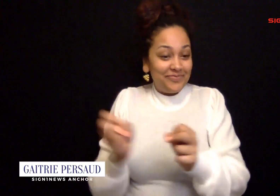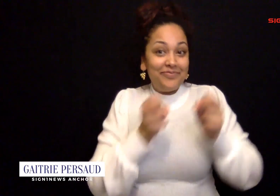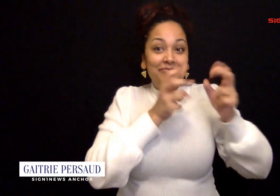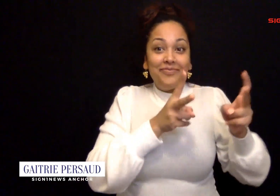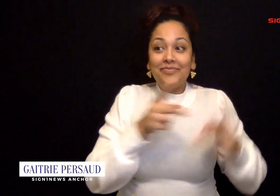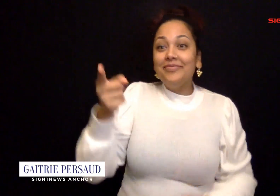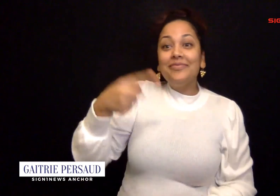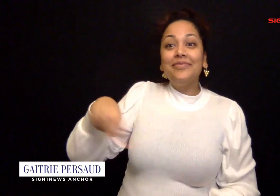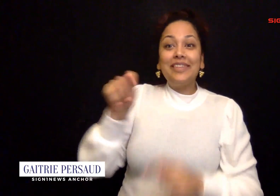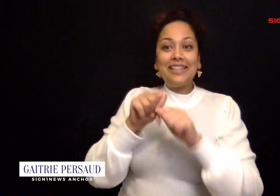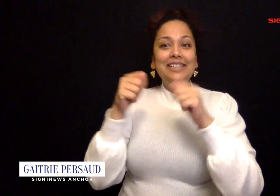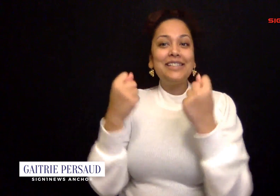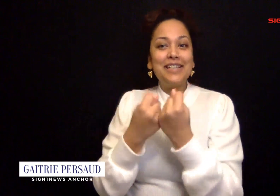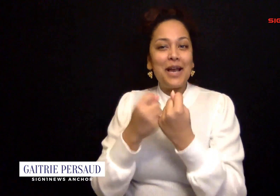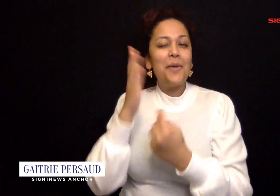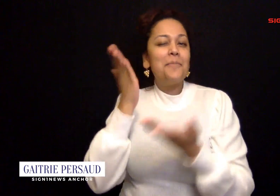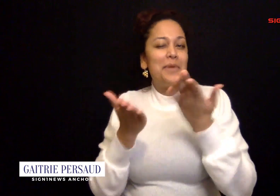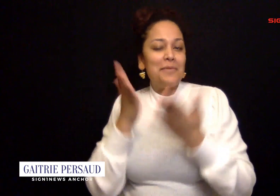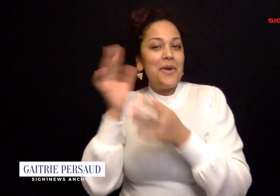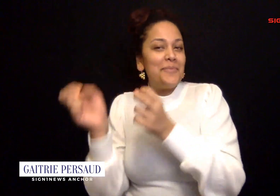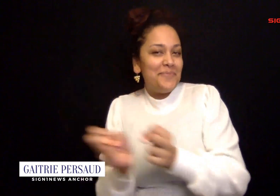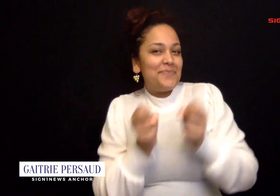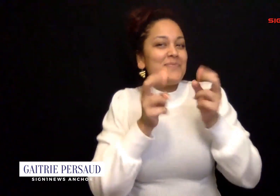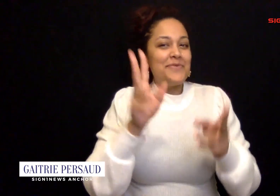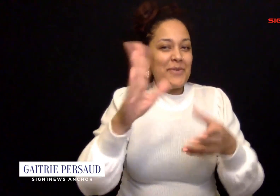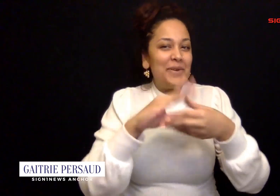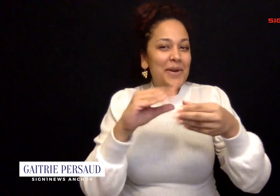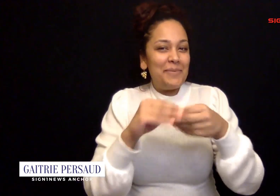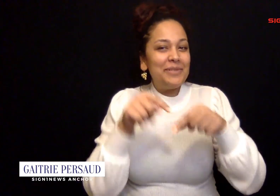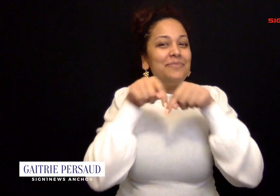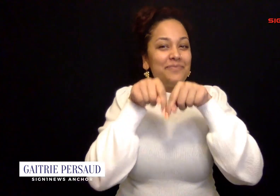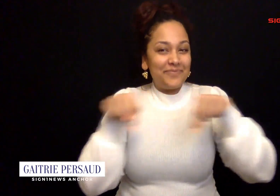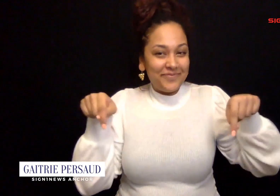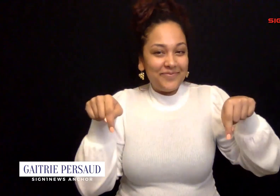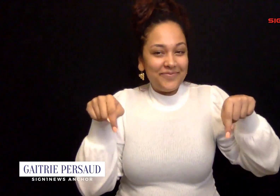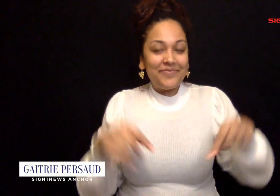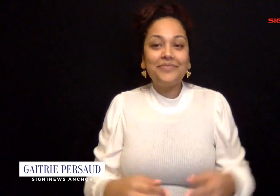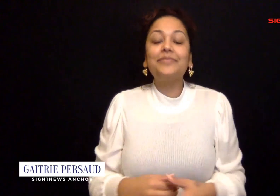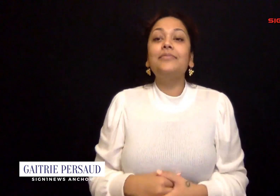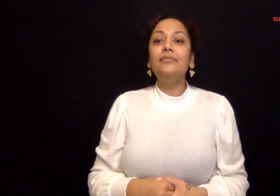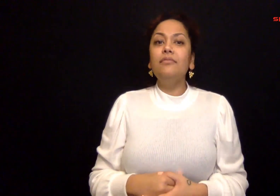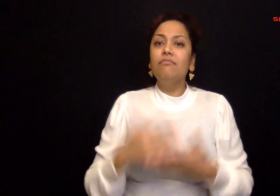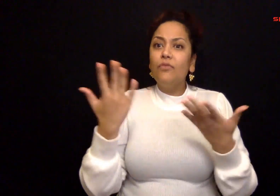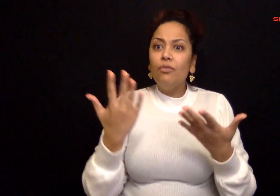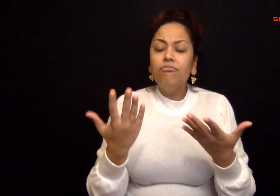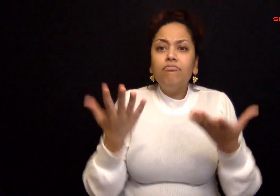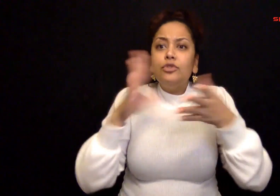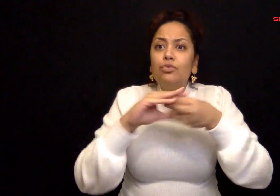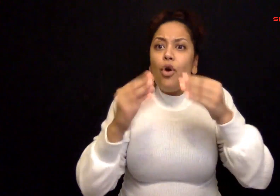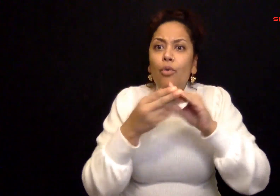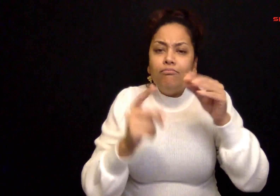during this update we may add it at the bottom of the screen now let's get a quick look at